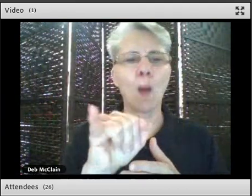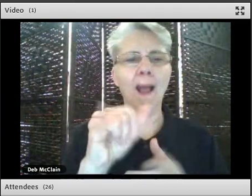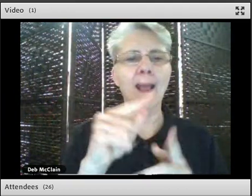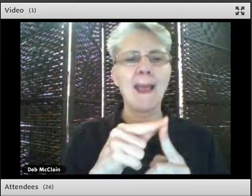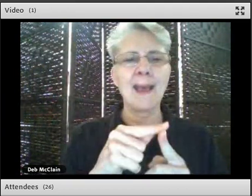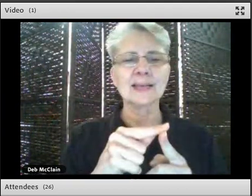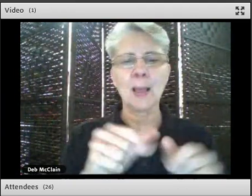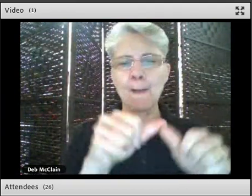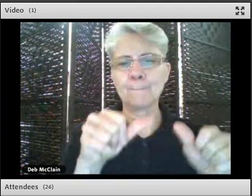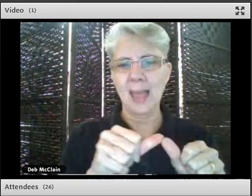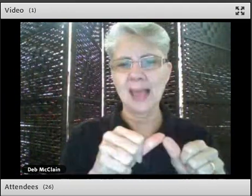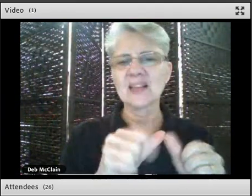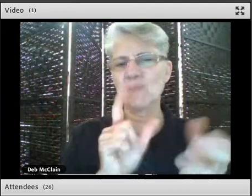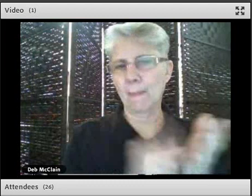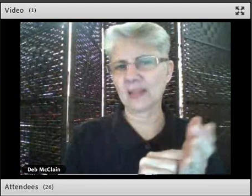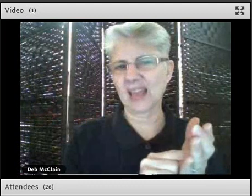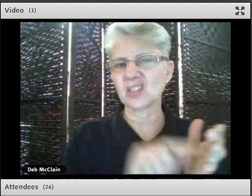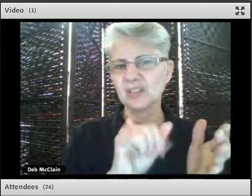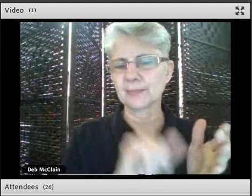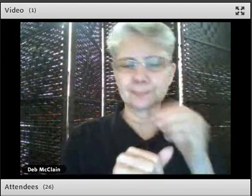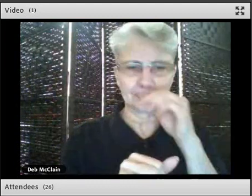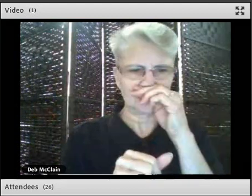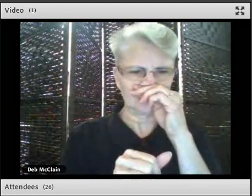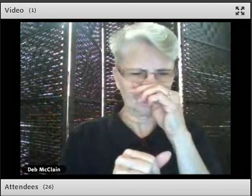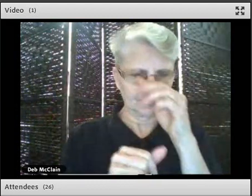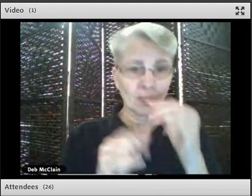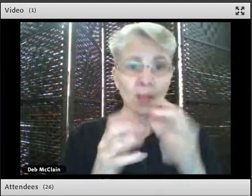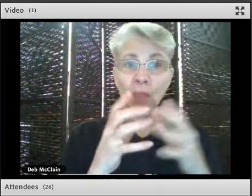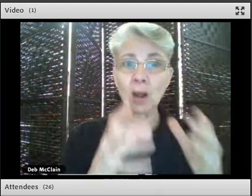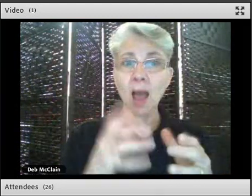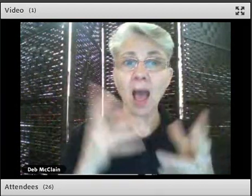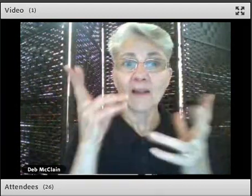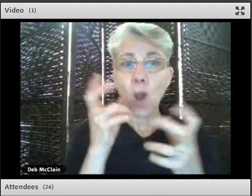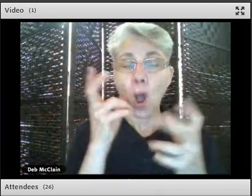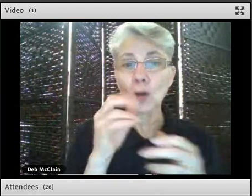who don't supply their place, and so you can use